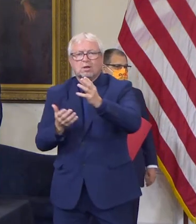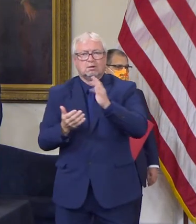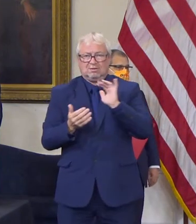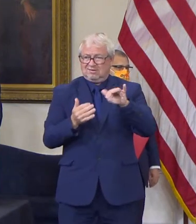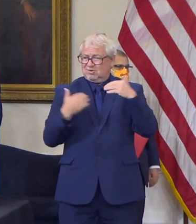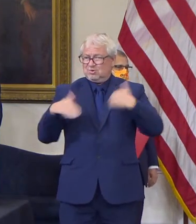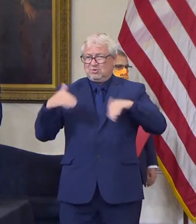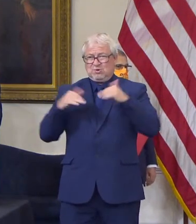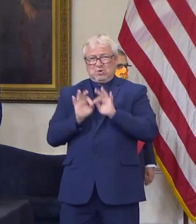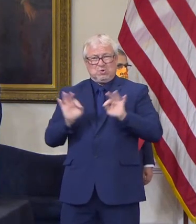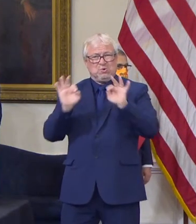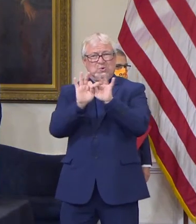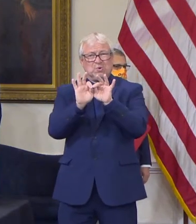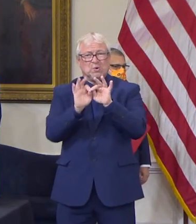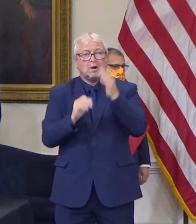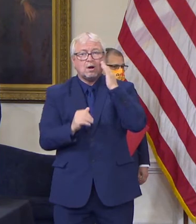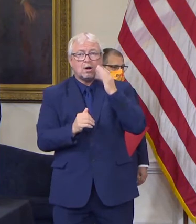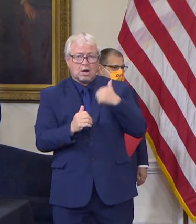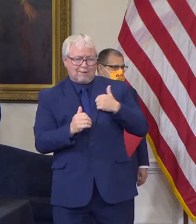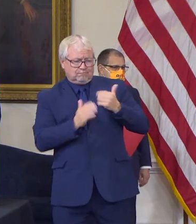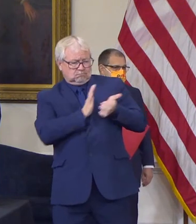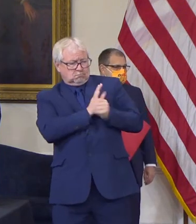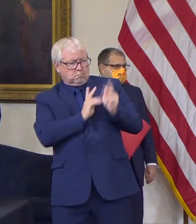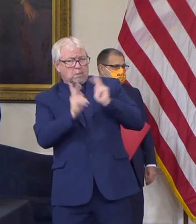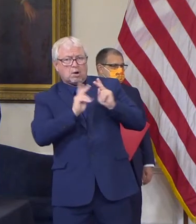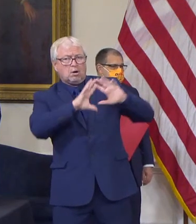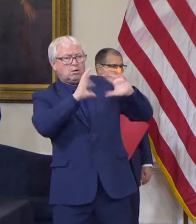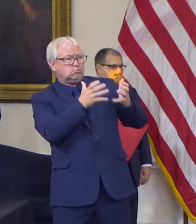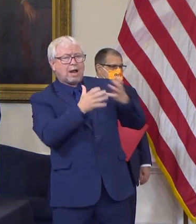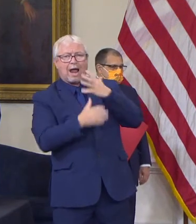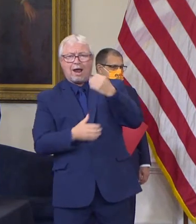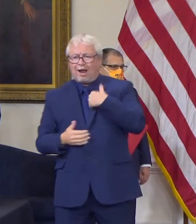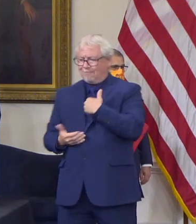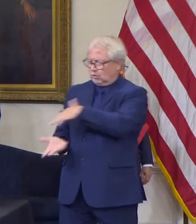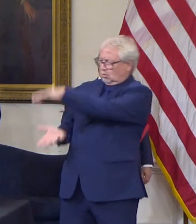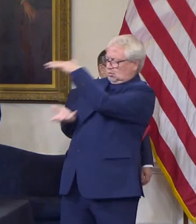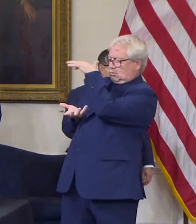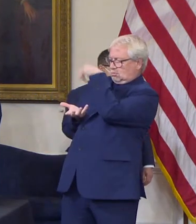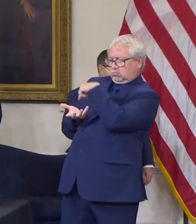And we have both the supply and the capacity to provide a booster shot to anyone who needs one.